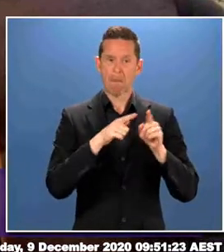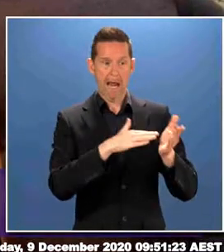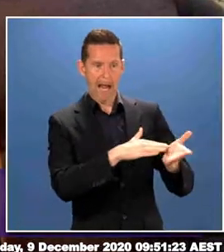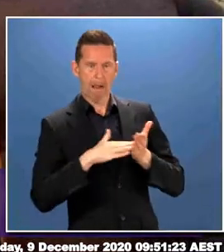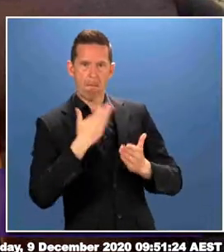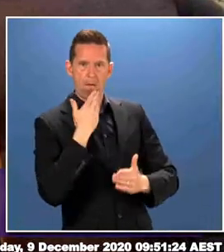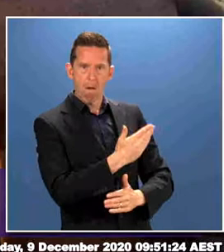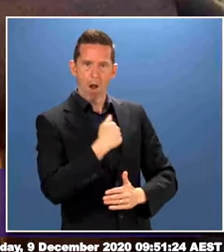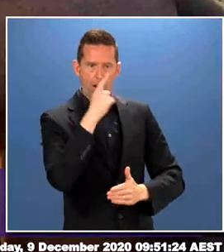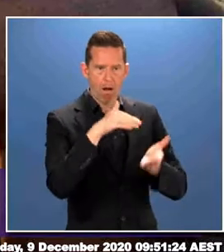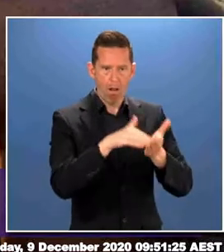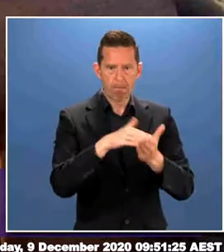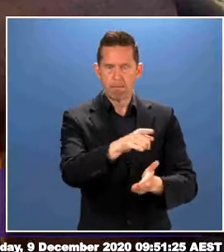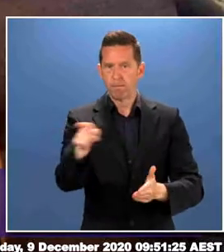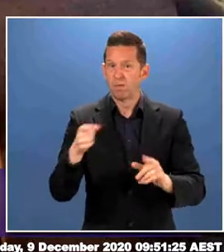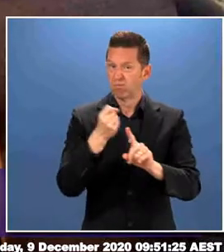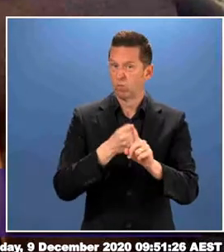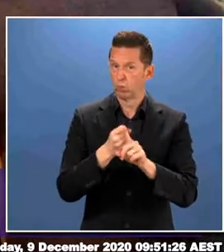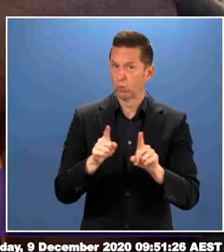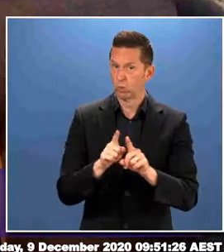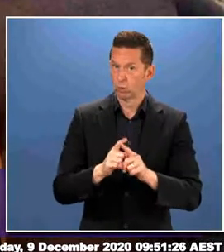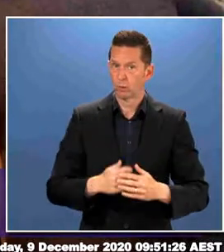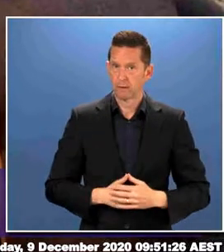We will touch on that a little bit later on, the concept of